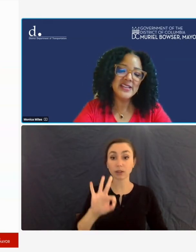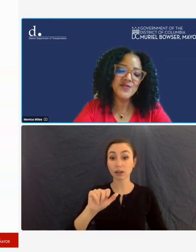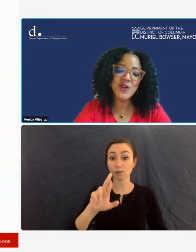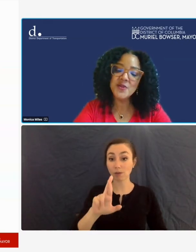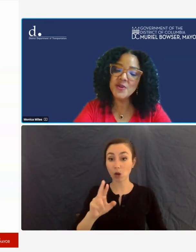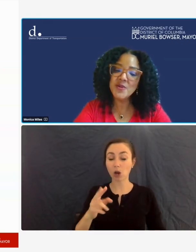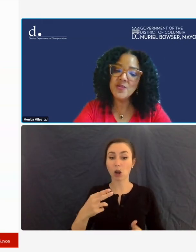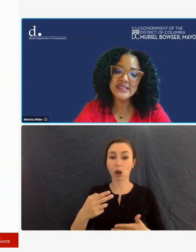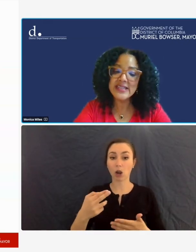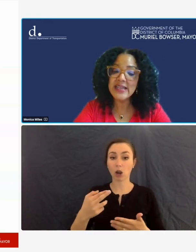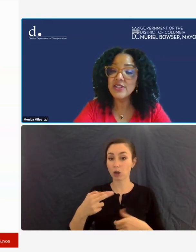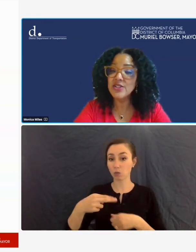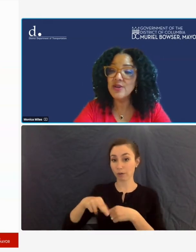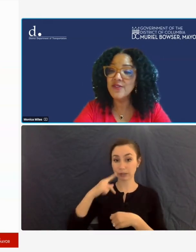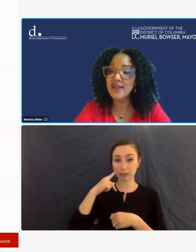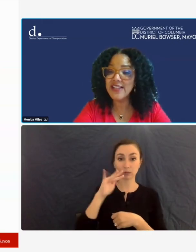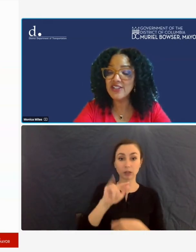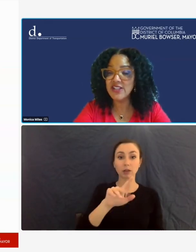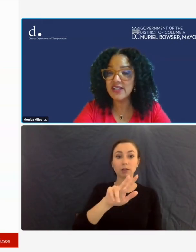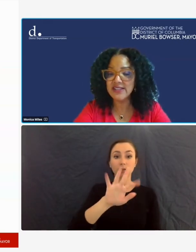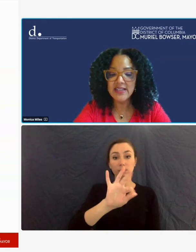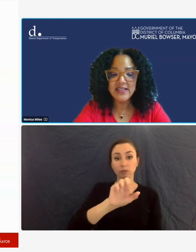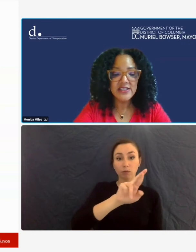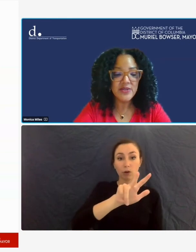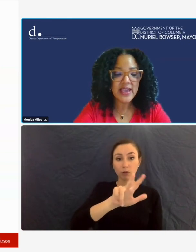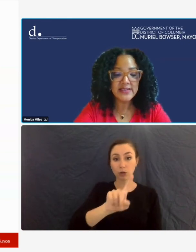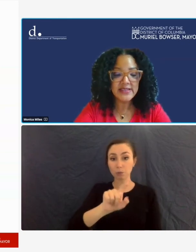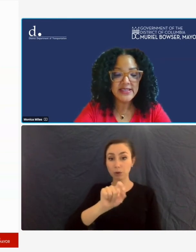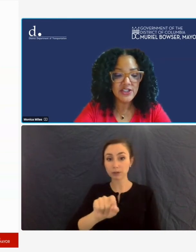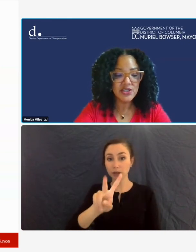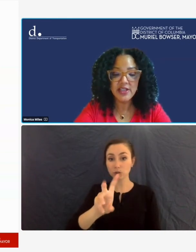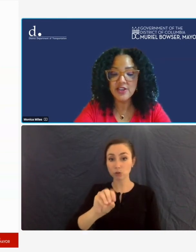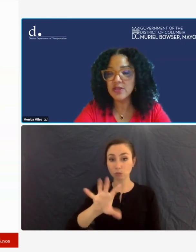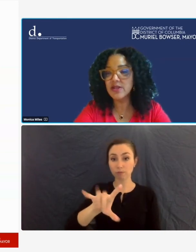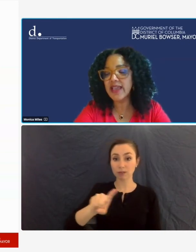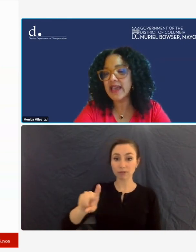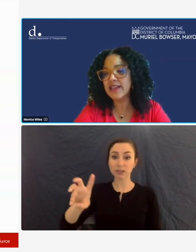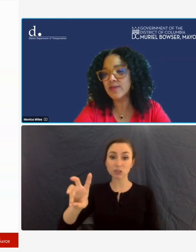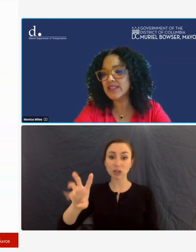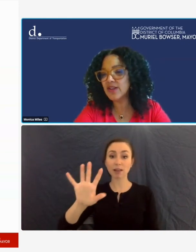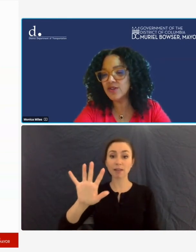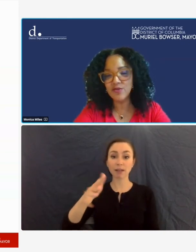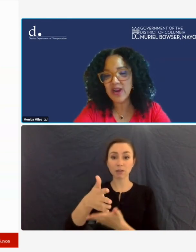far 31.205-6 so that is the section that you would look at and it will tell you right from